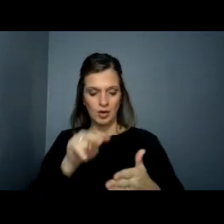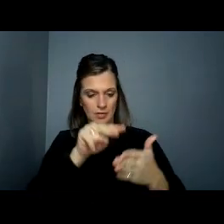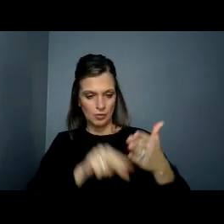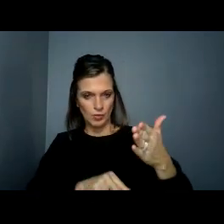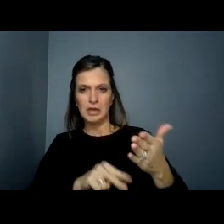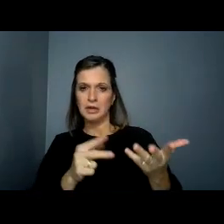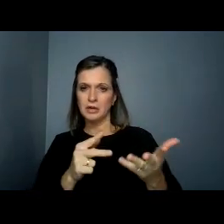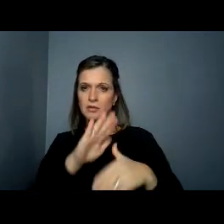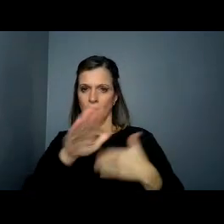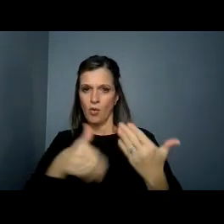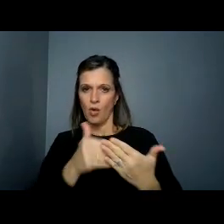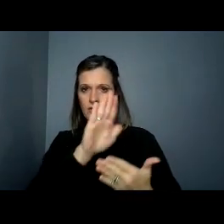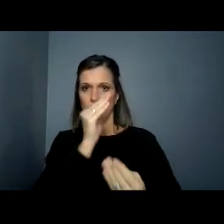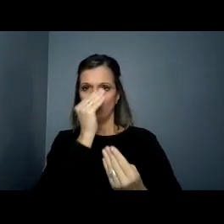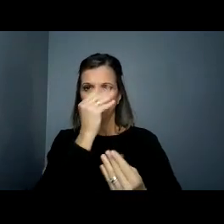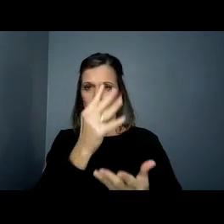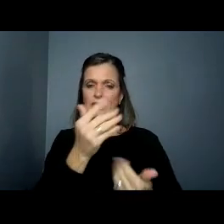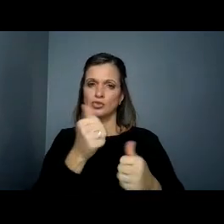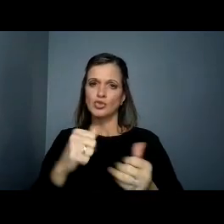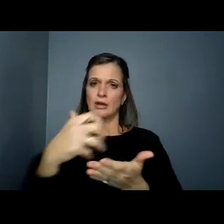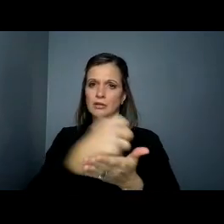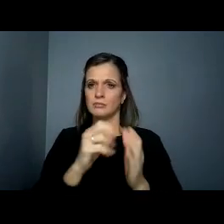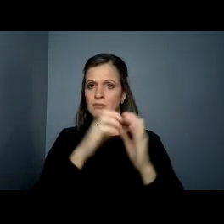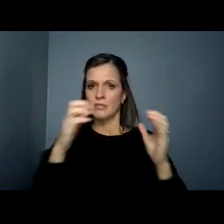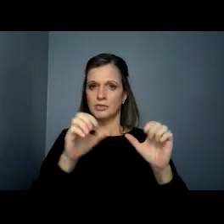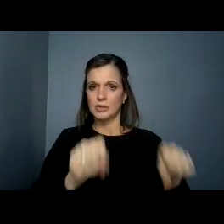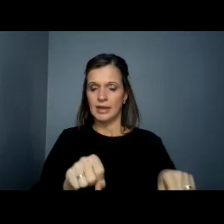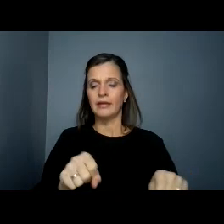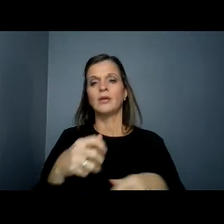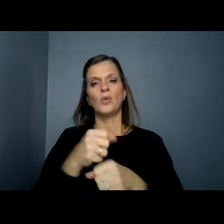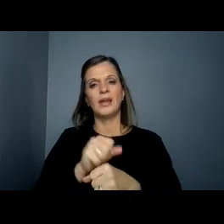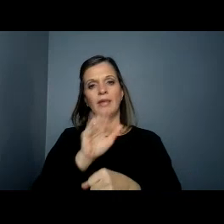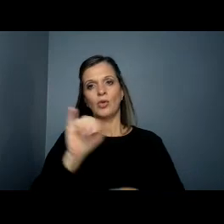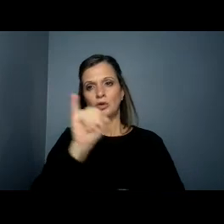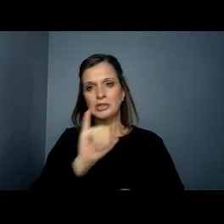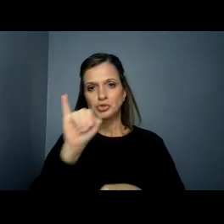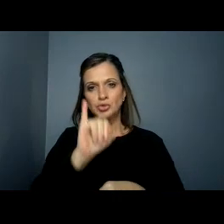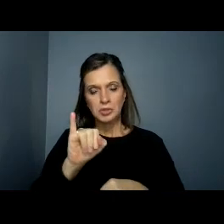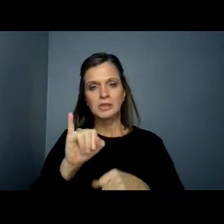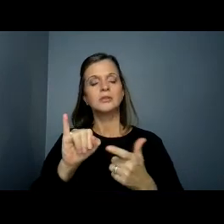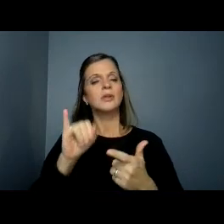We'll get their insurance and find we'll let them know before they really get comfortable. What we,